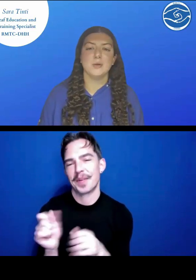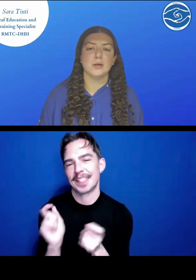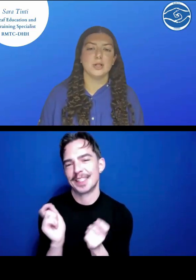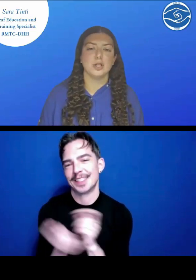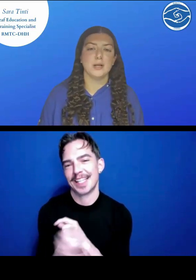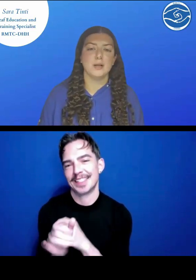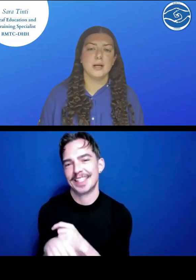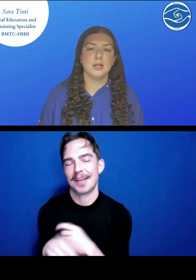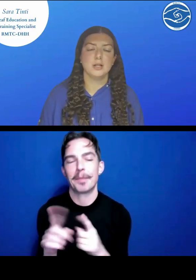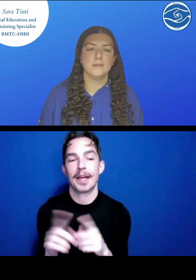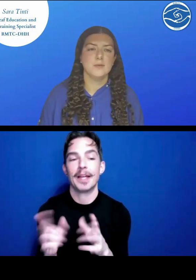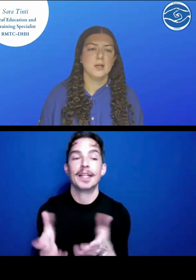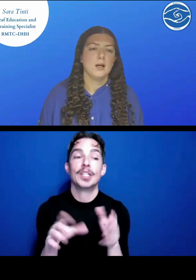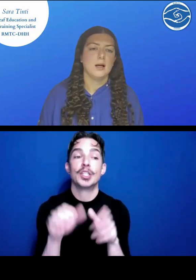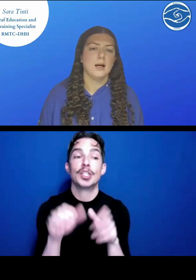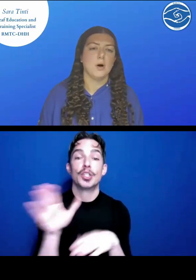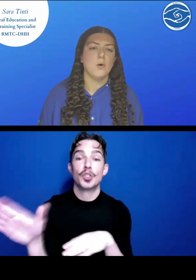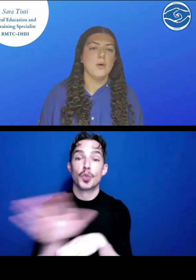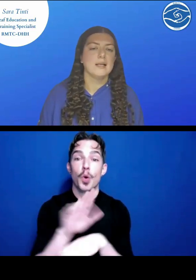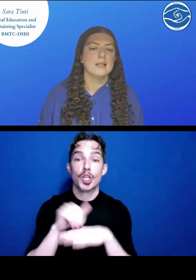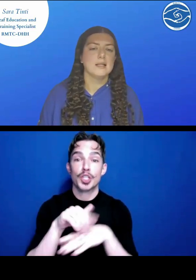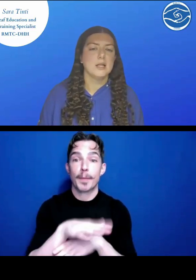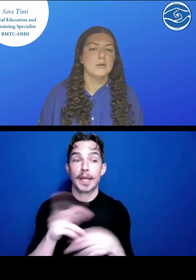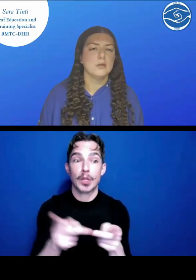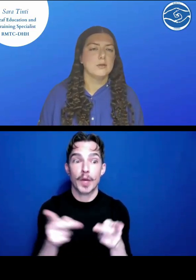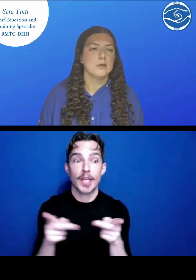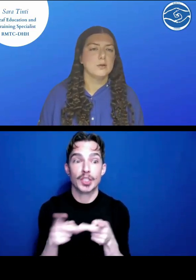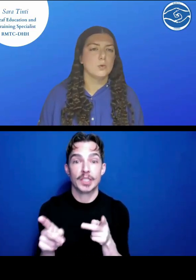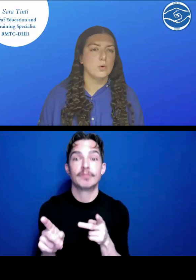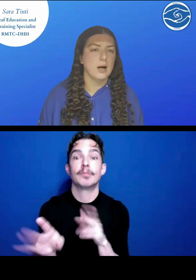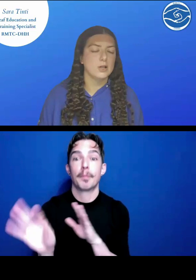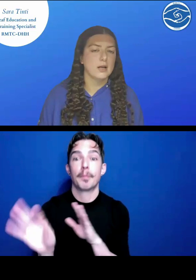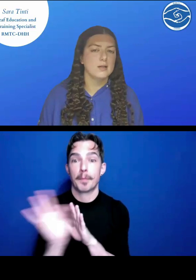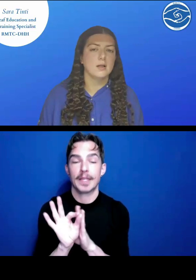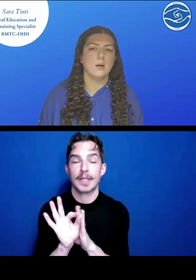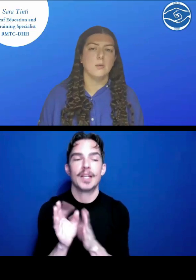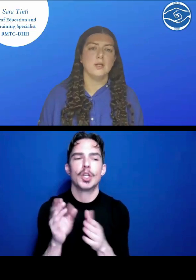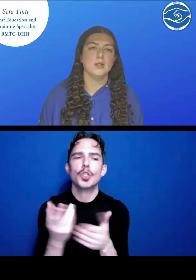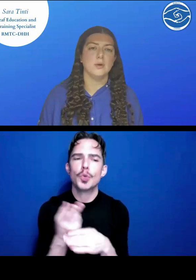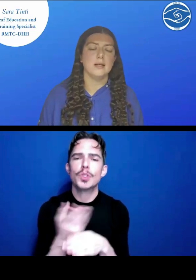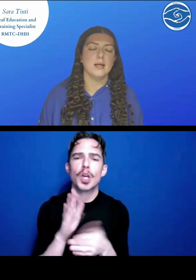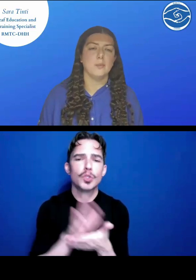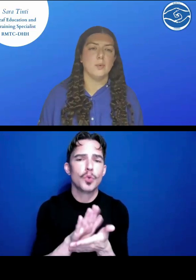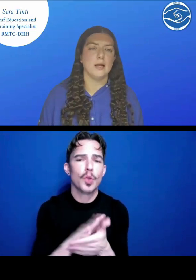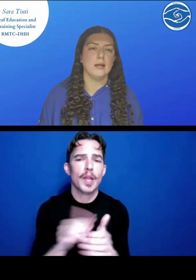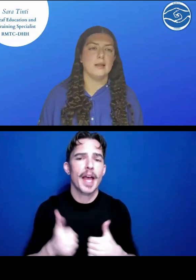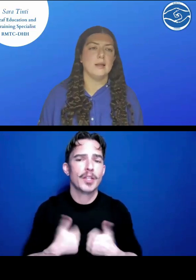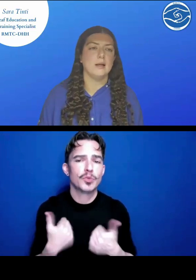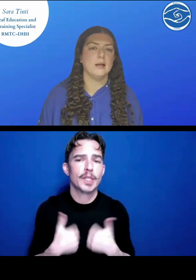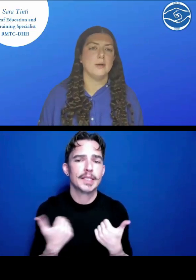add your shipping location. All we ask is that you do use a school address. We do end up with